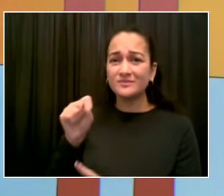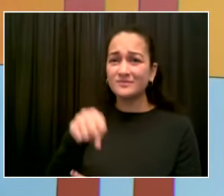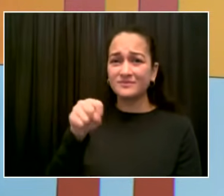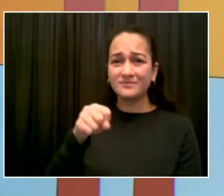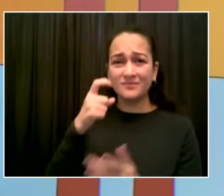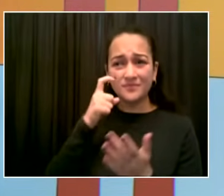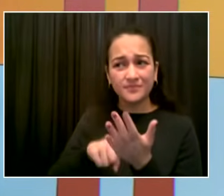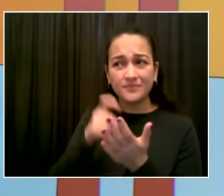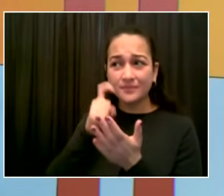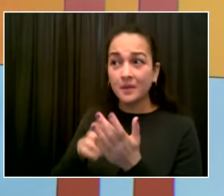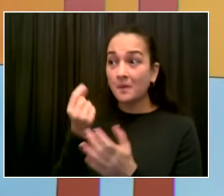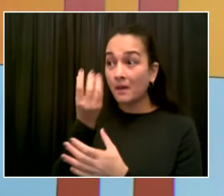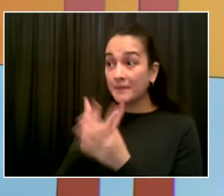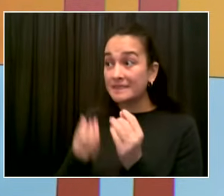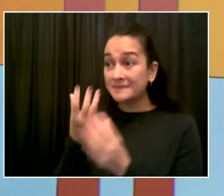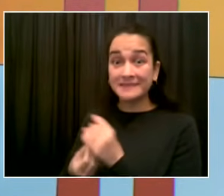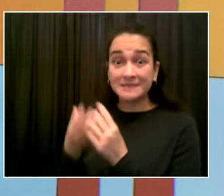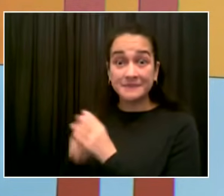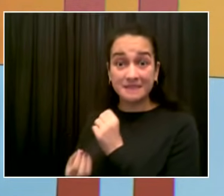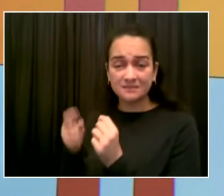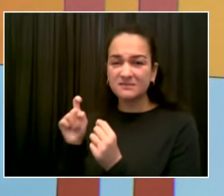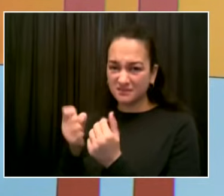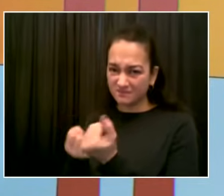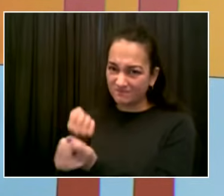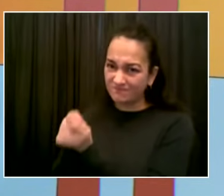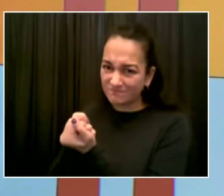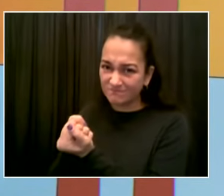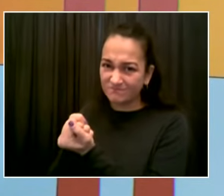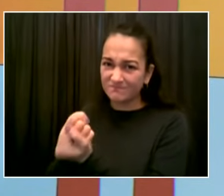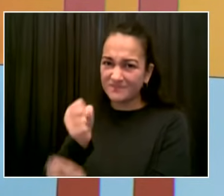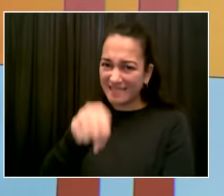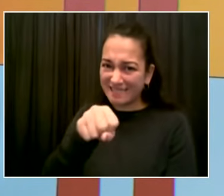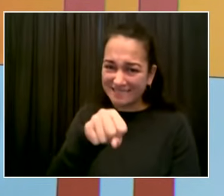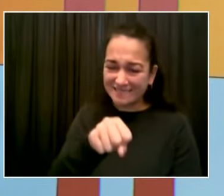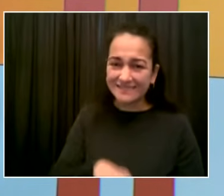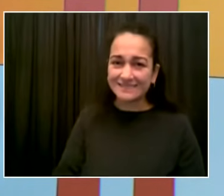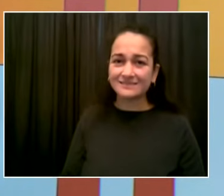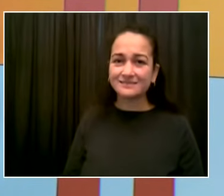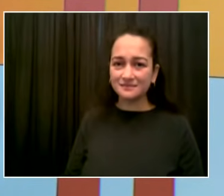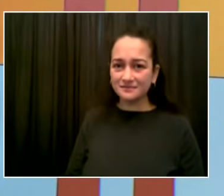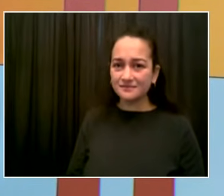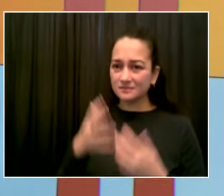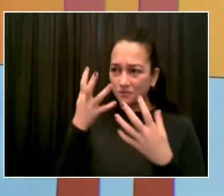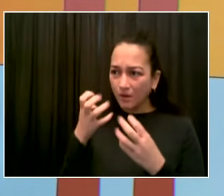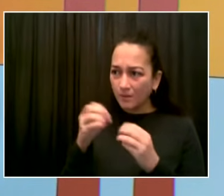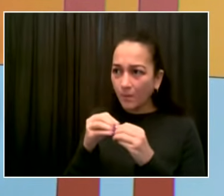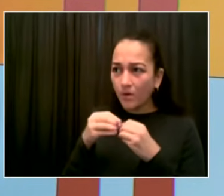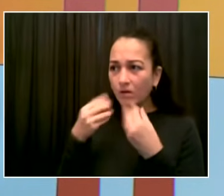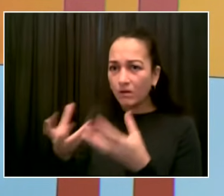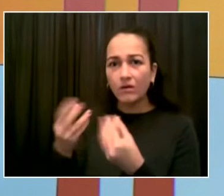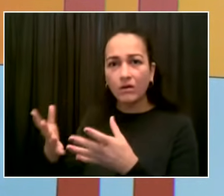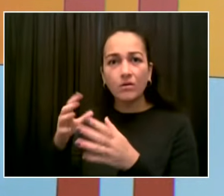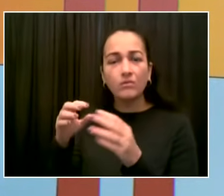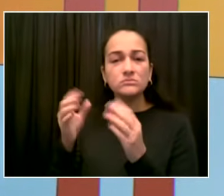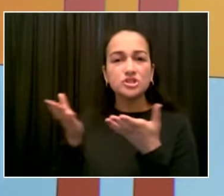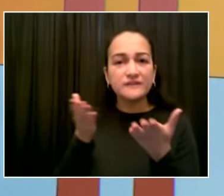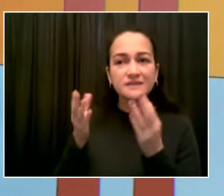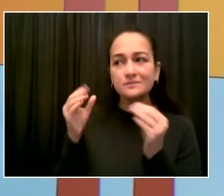IT EASIER FOR KIDS TO GET THE SPECIAL ED SUPPORT THEY NEED AND FAMILIES TO GET THE REIBMURSEMENTS THEY SEDERVE. A NUMBER OF OTHER THINGS.